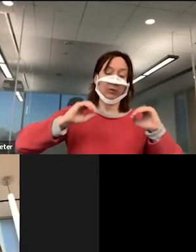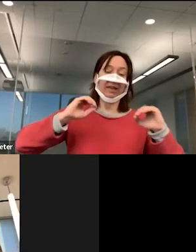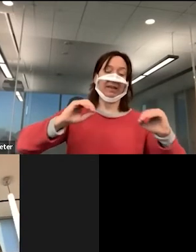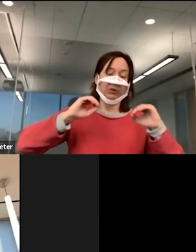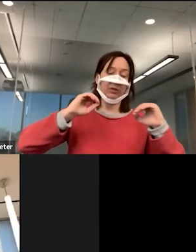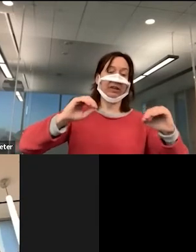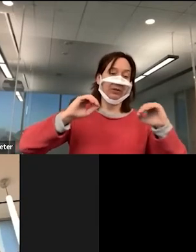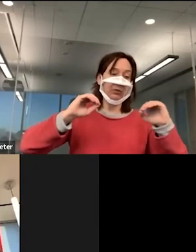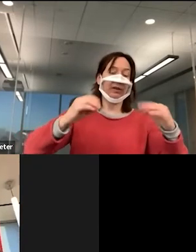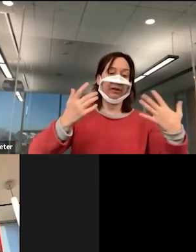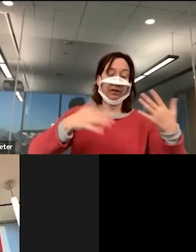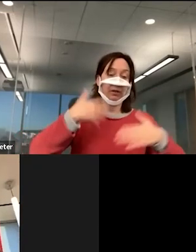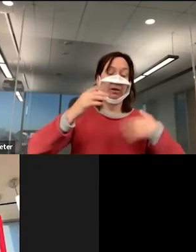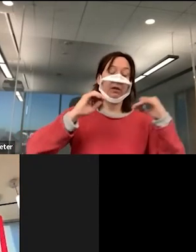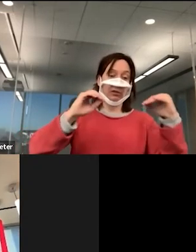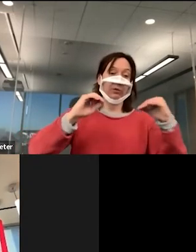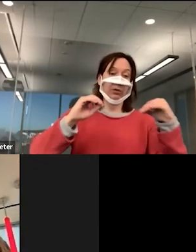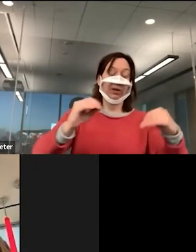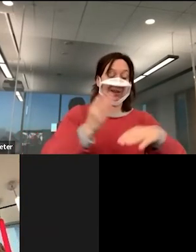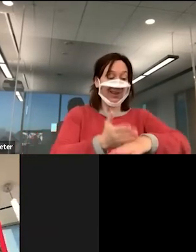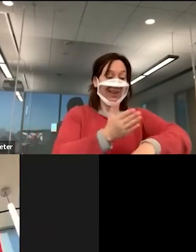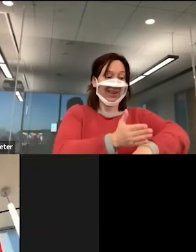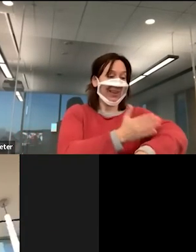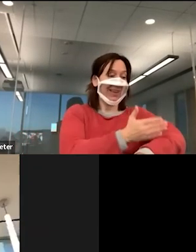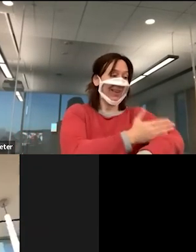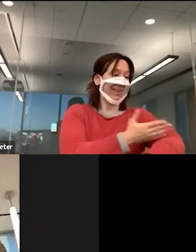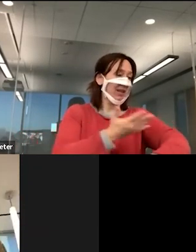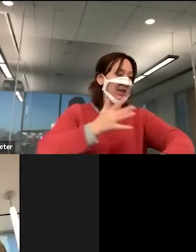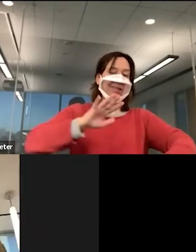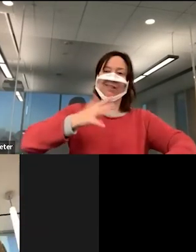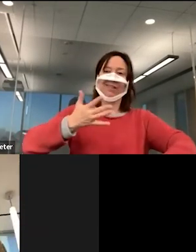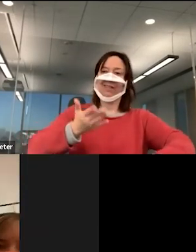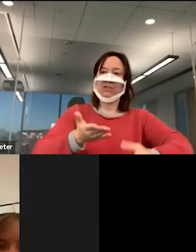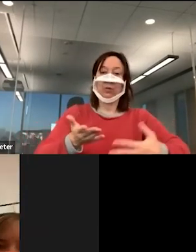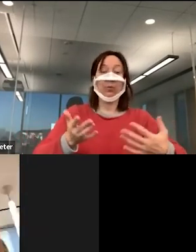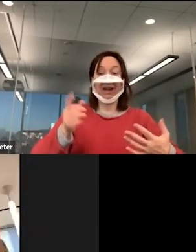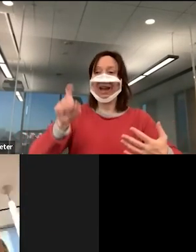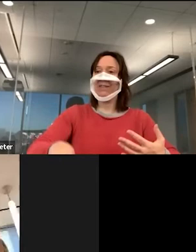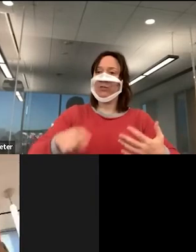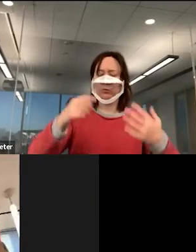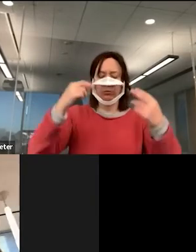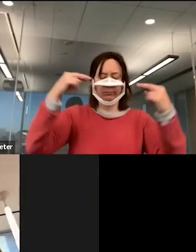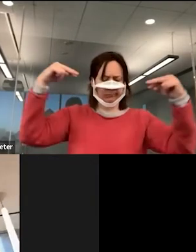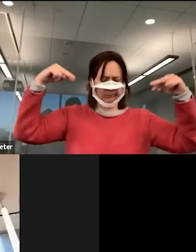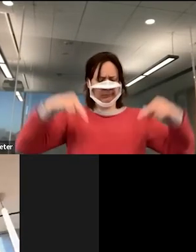see any increases so at some point we have to say what are we doing i think the school has an